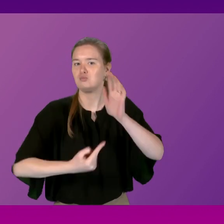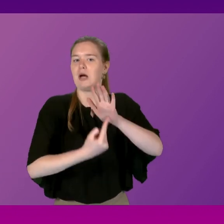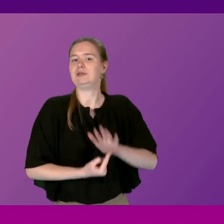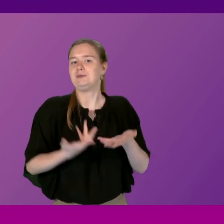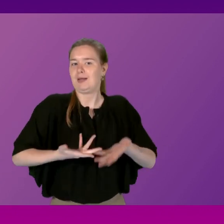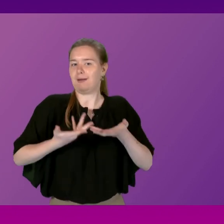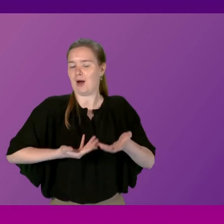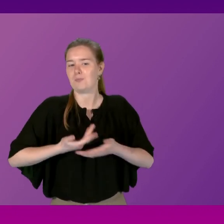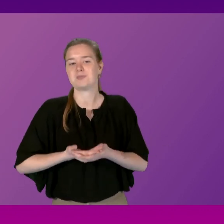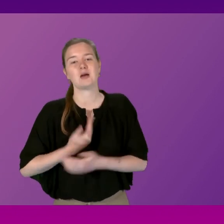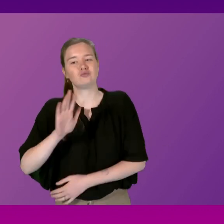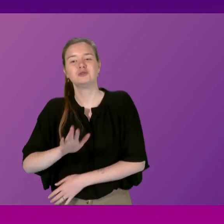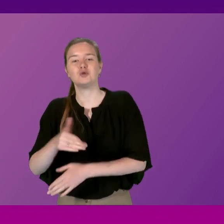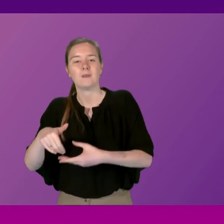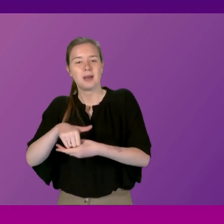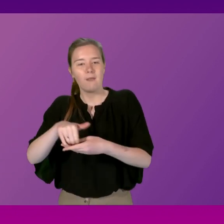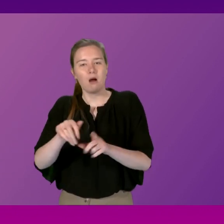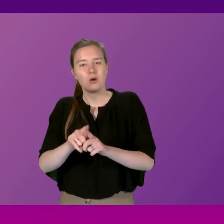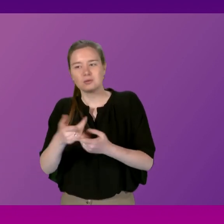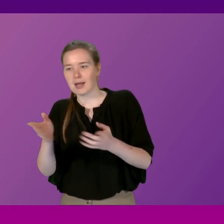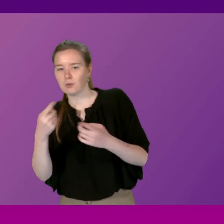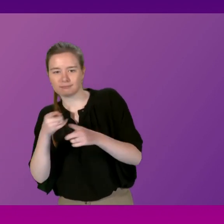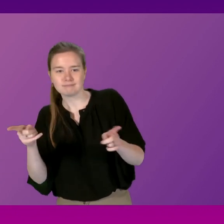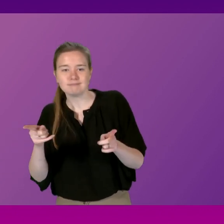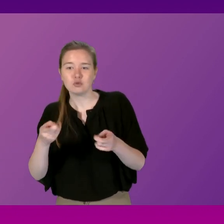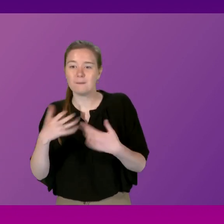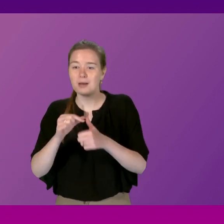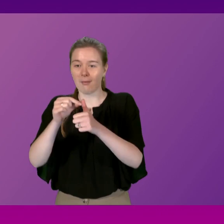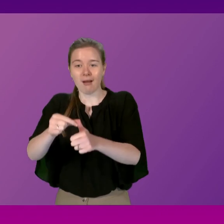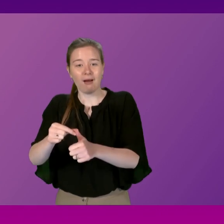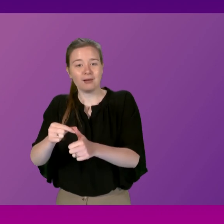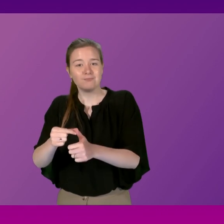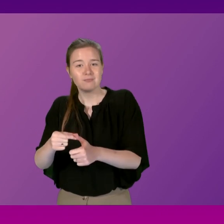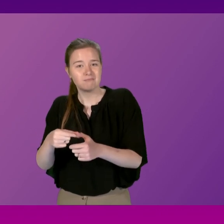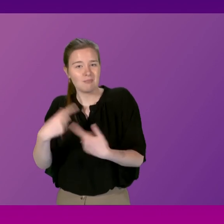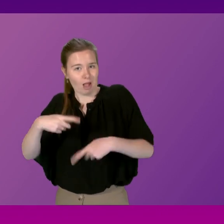I reassure Paul O’Kane and anybody who has applied that eligible people will have their